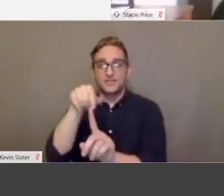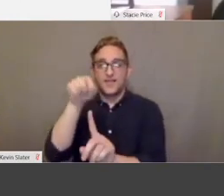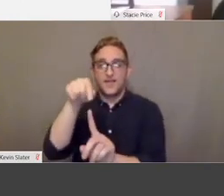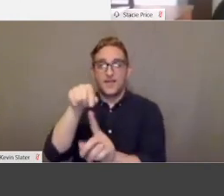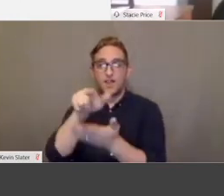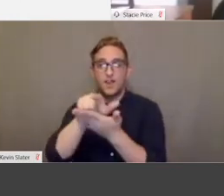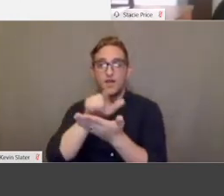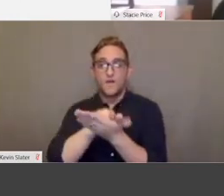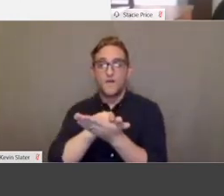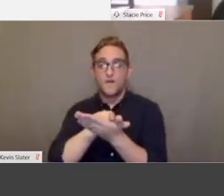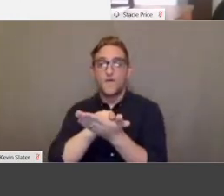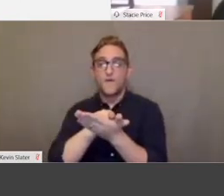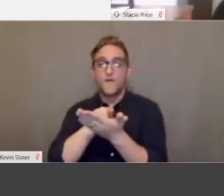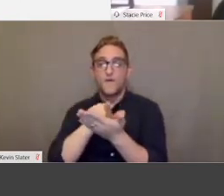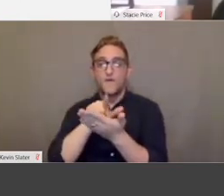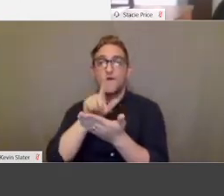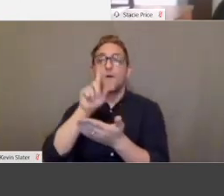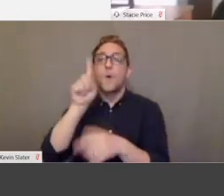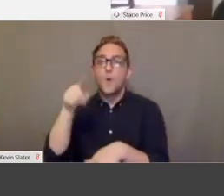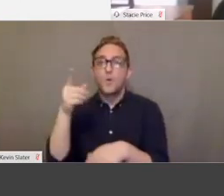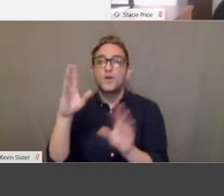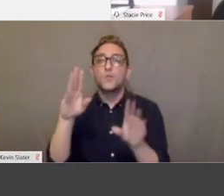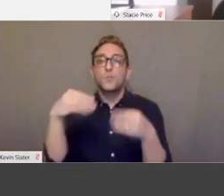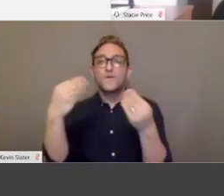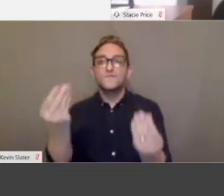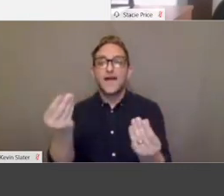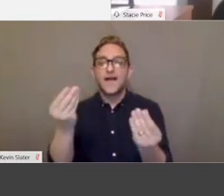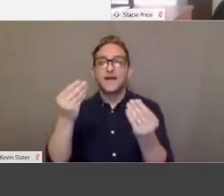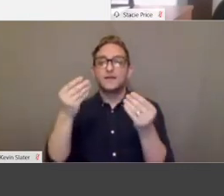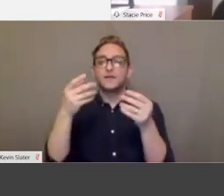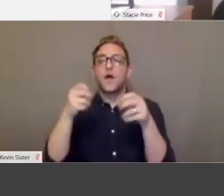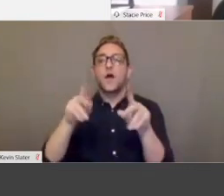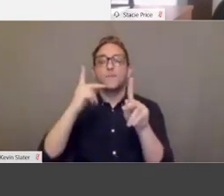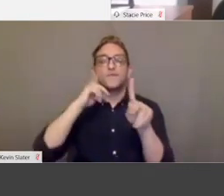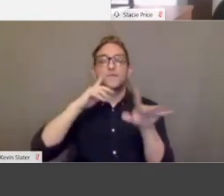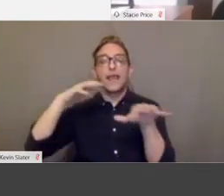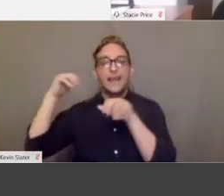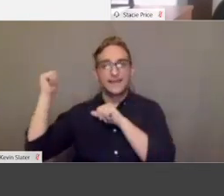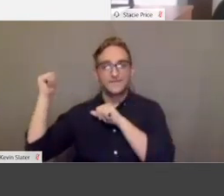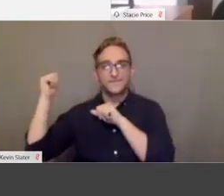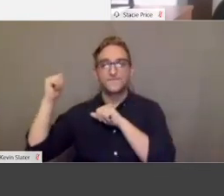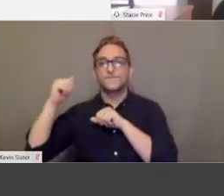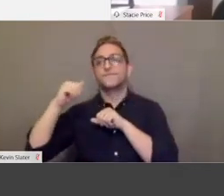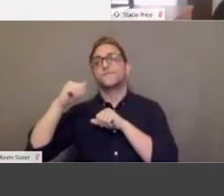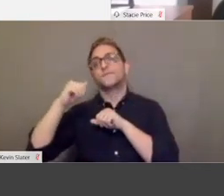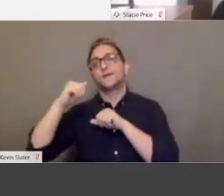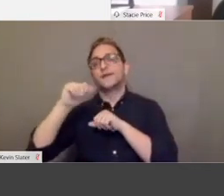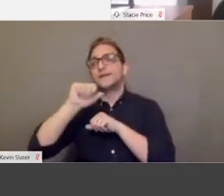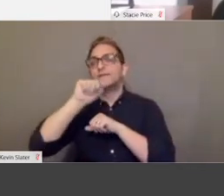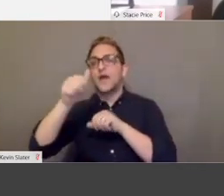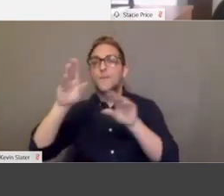provides leave, it does not provide other types of accommodations like the ADA does.